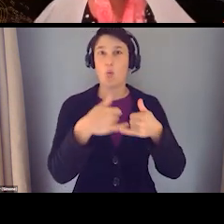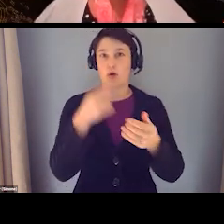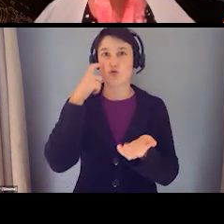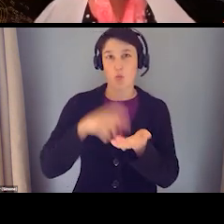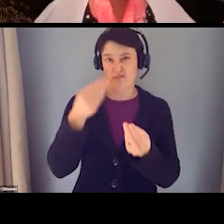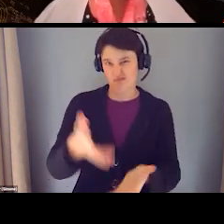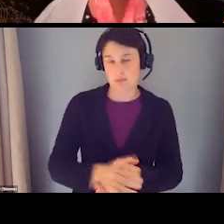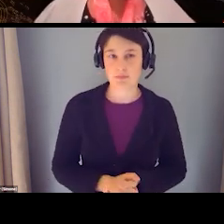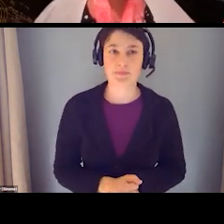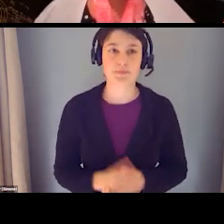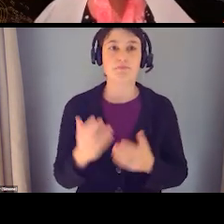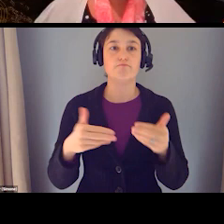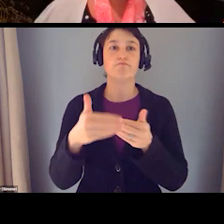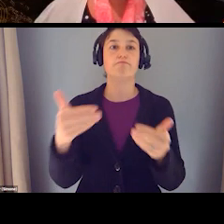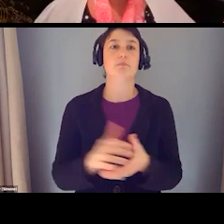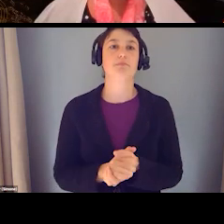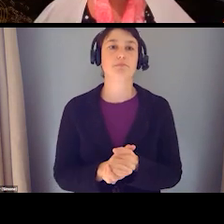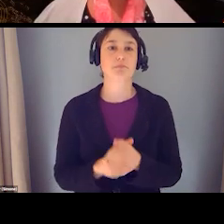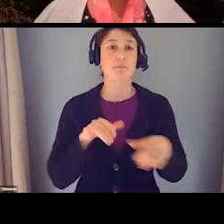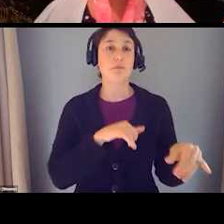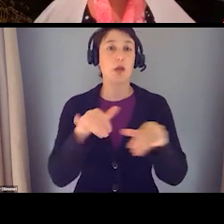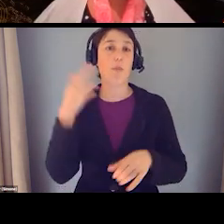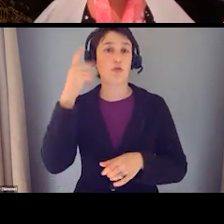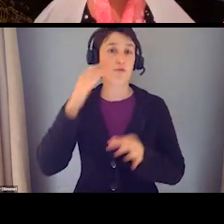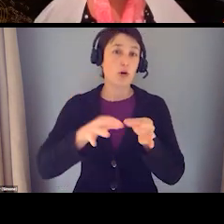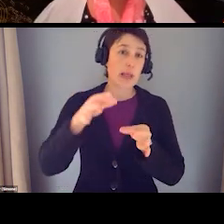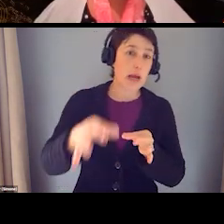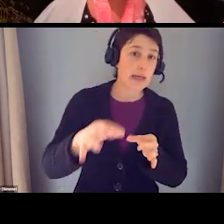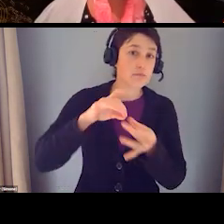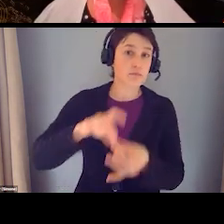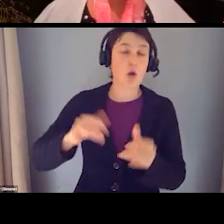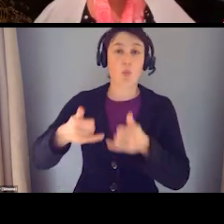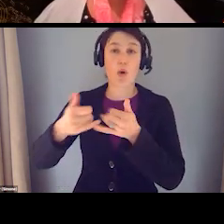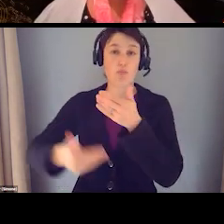Common reasons for delays in award processing; some of the reasons include --